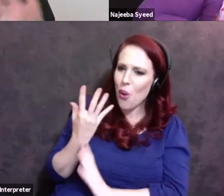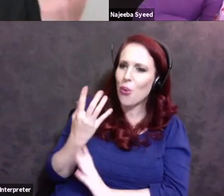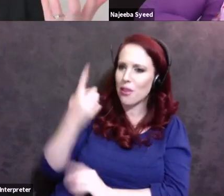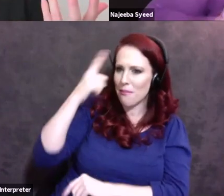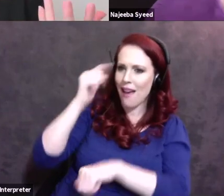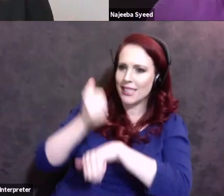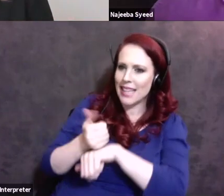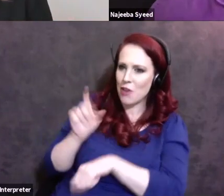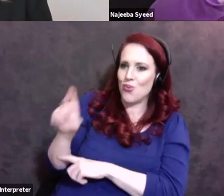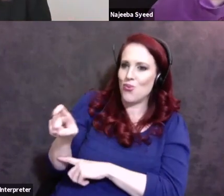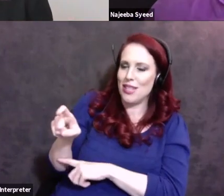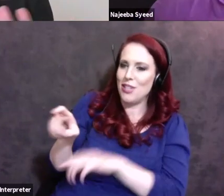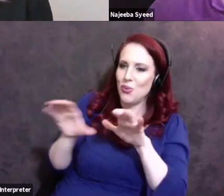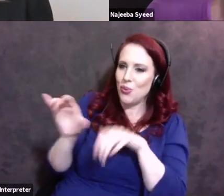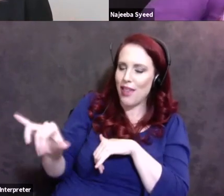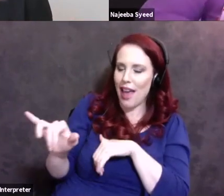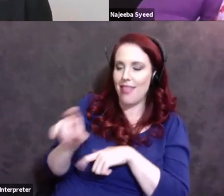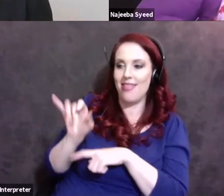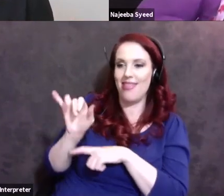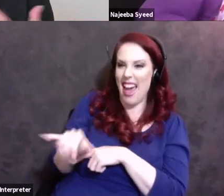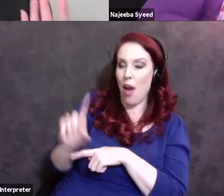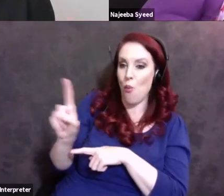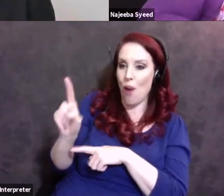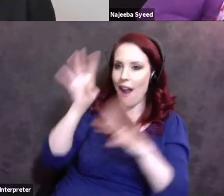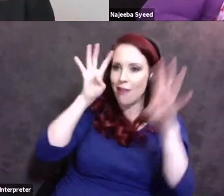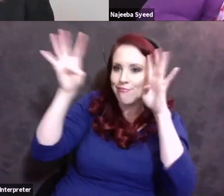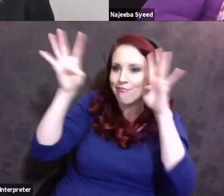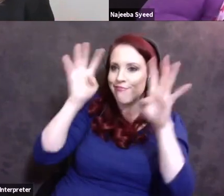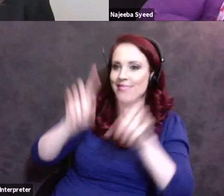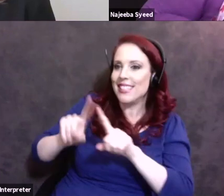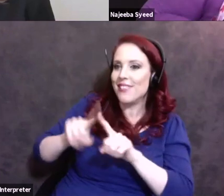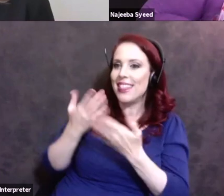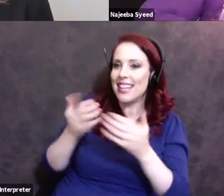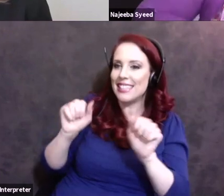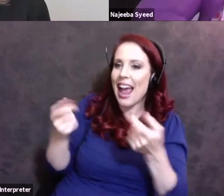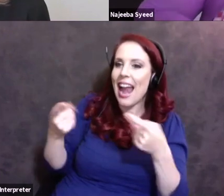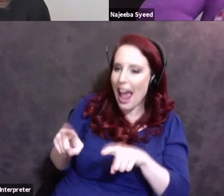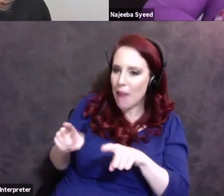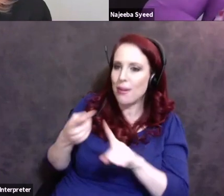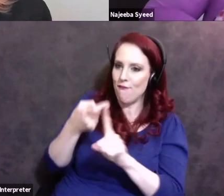in order to do that is really where innovation happens as a result of diversity and I absolutely